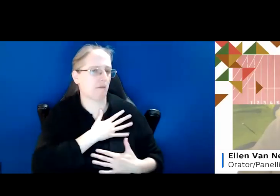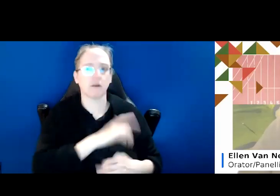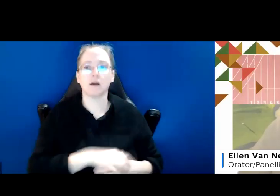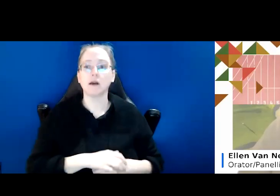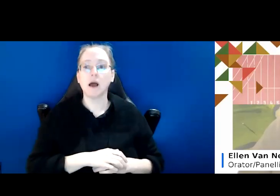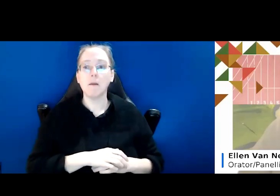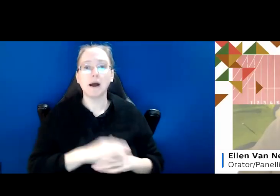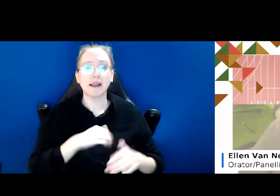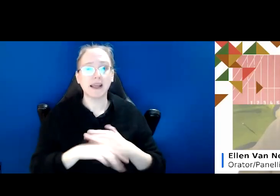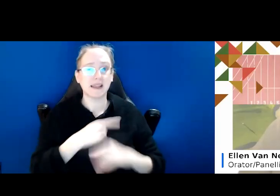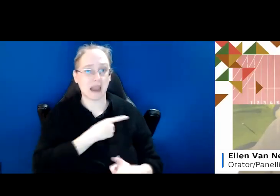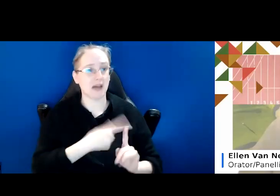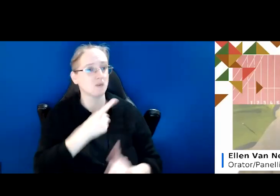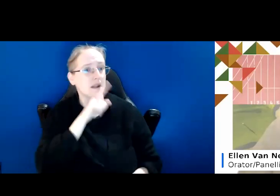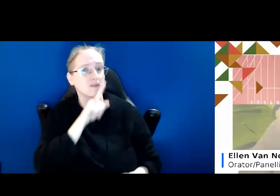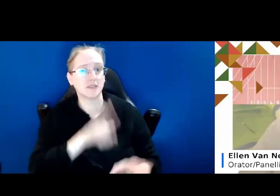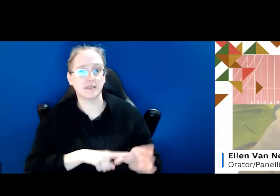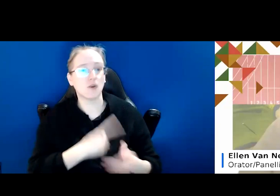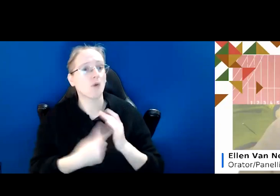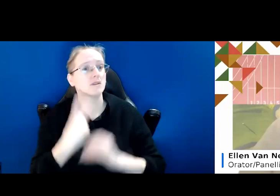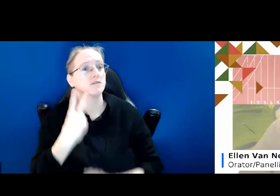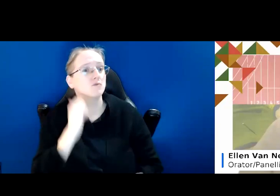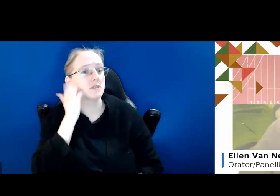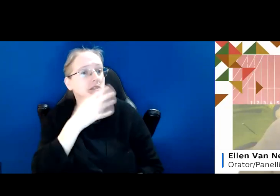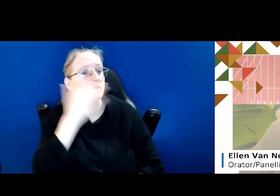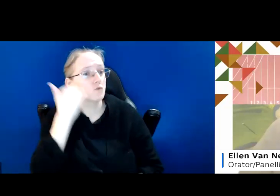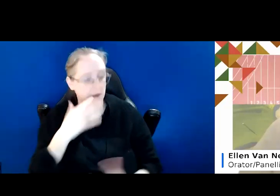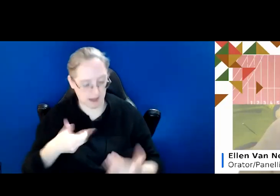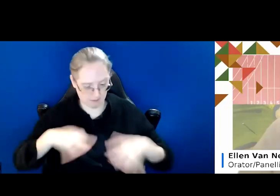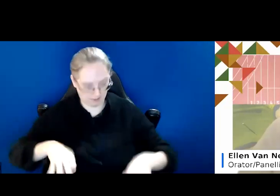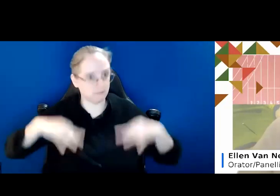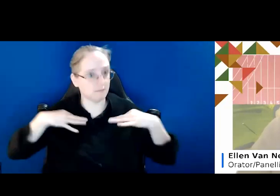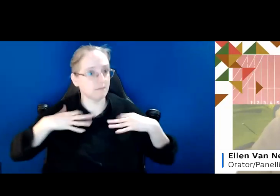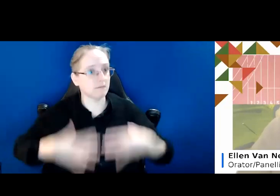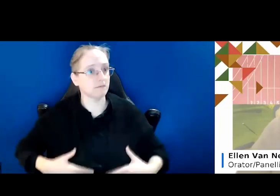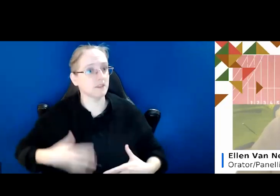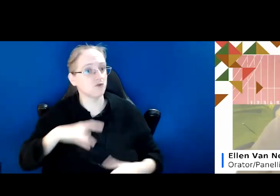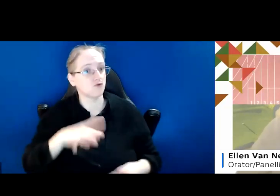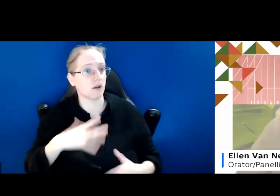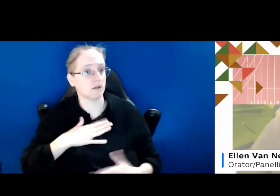women have worn the green and gold in the changing room.